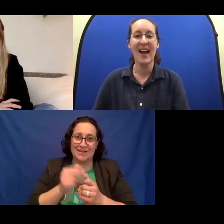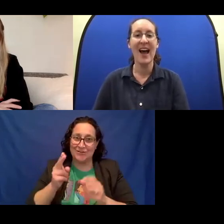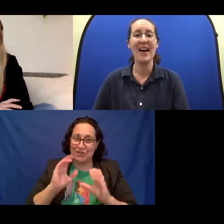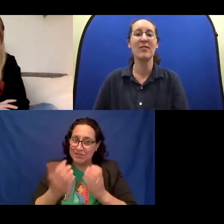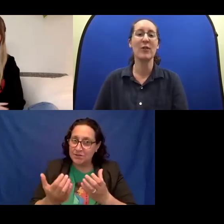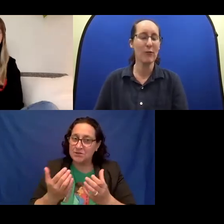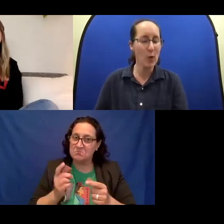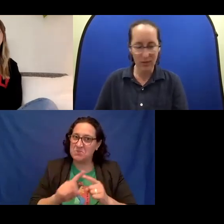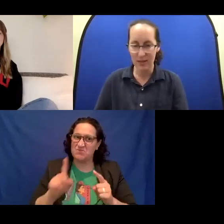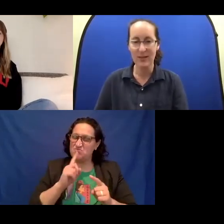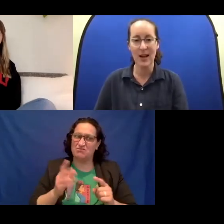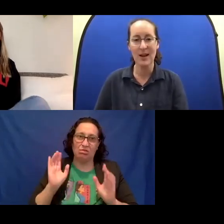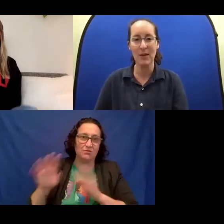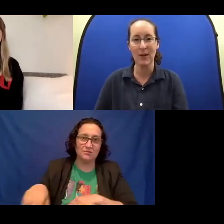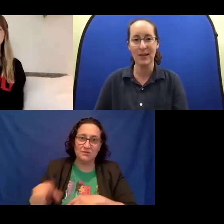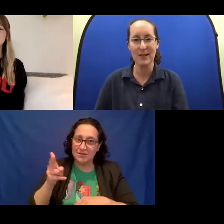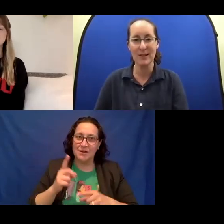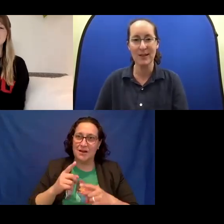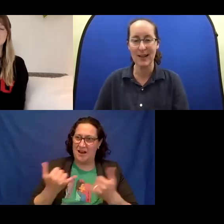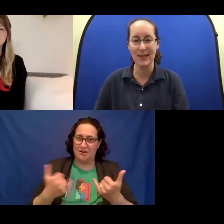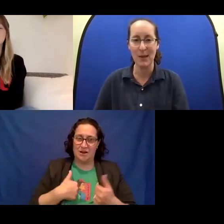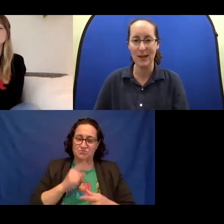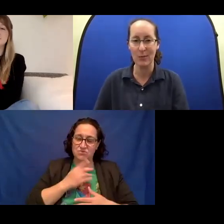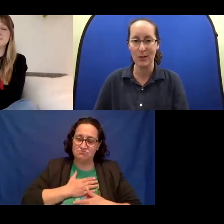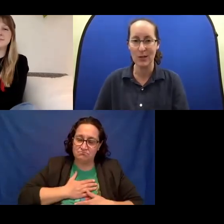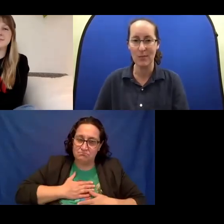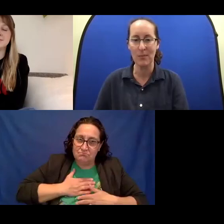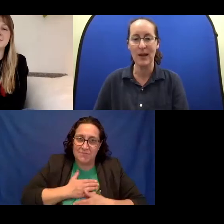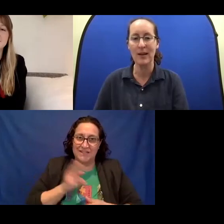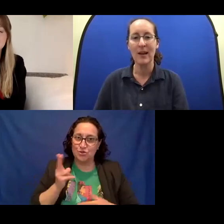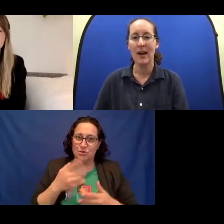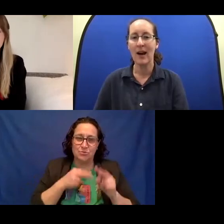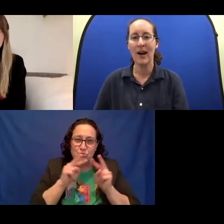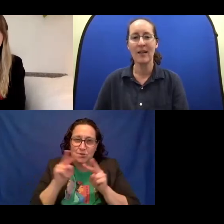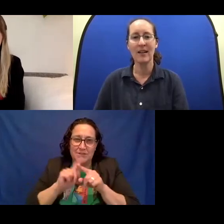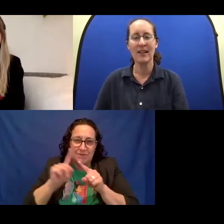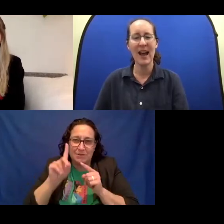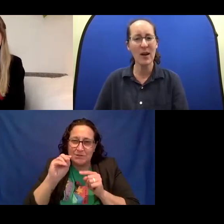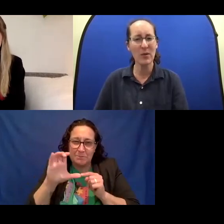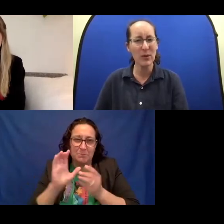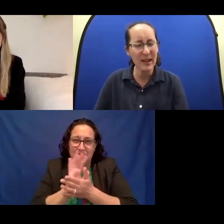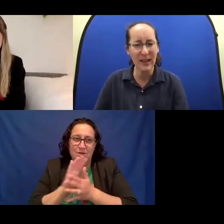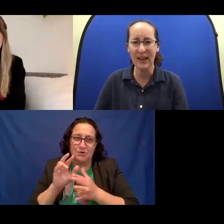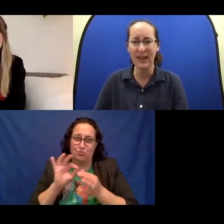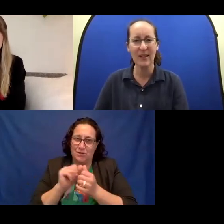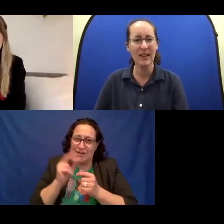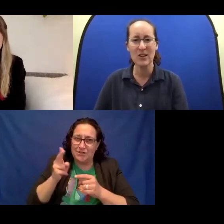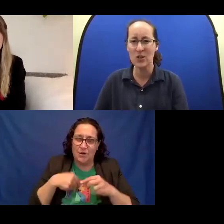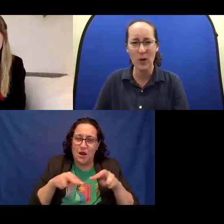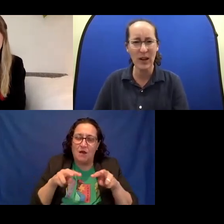and for the fourth time, I finally took the class. I made it through the term but now I really enjoy